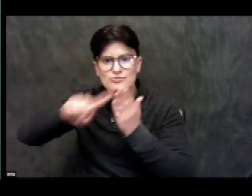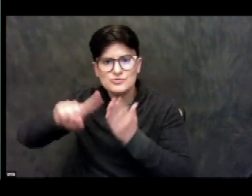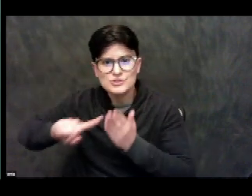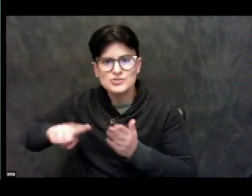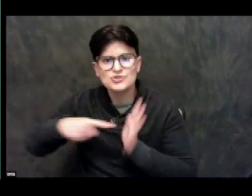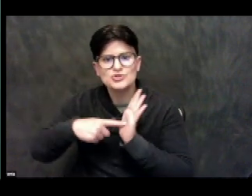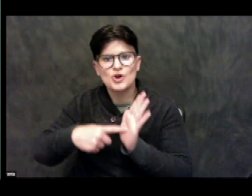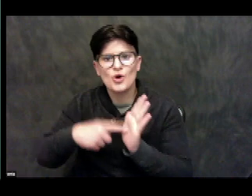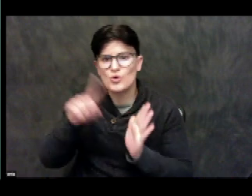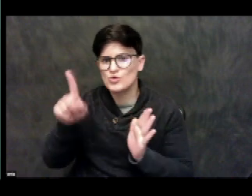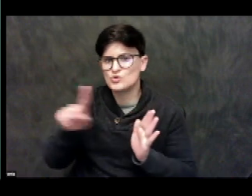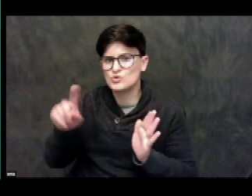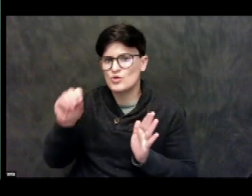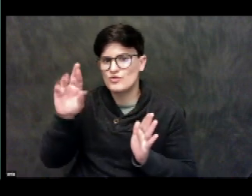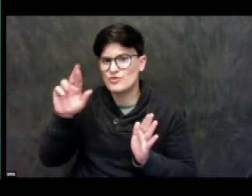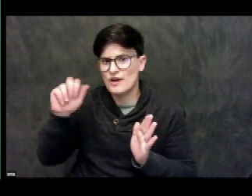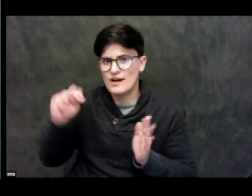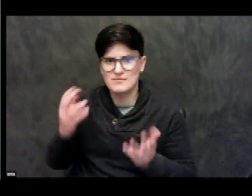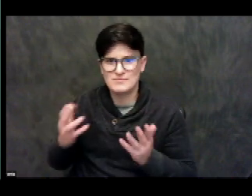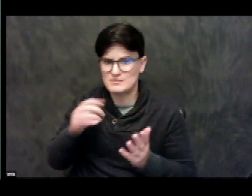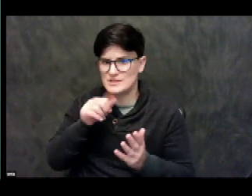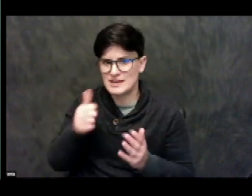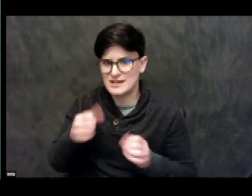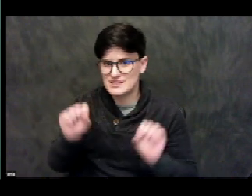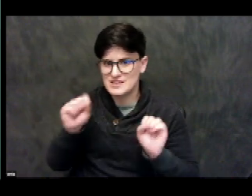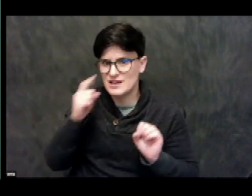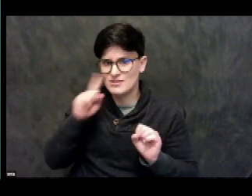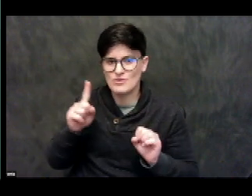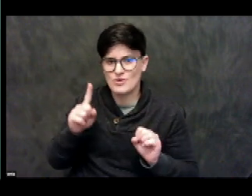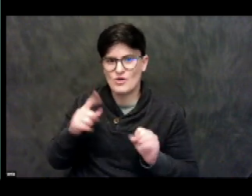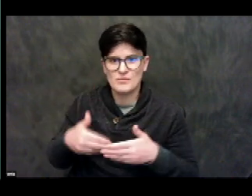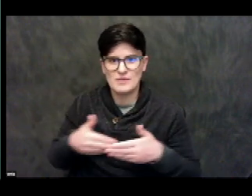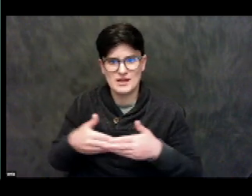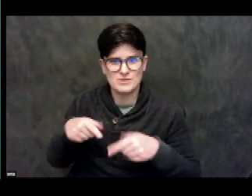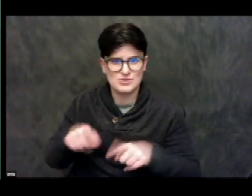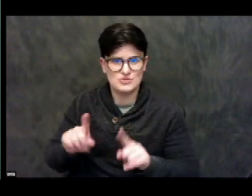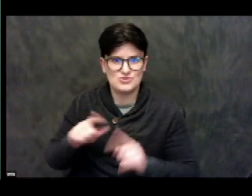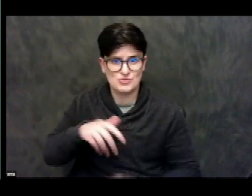And so that made my decision